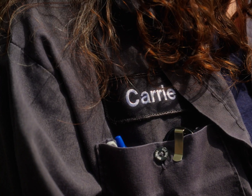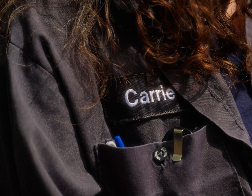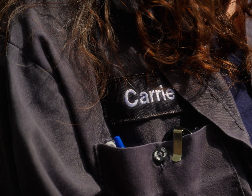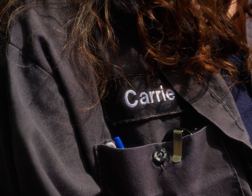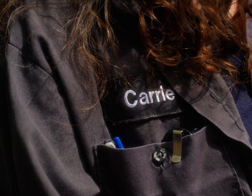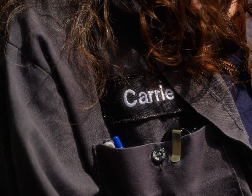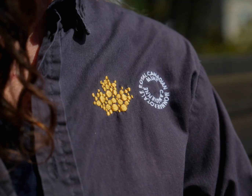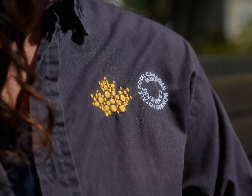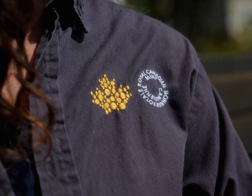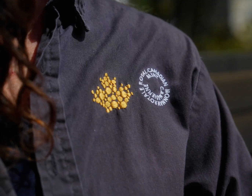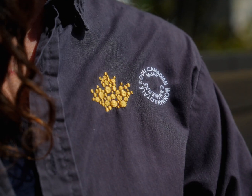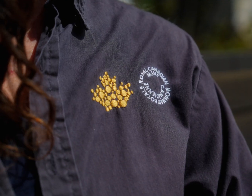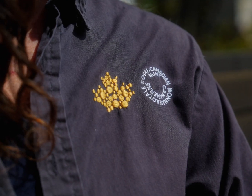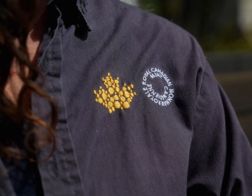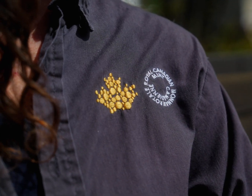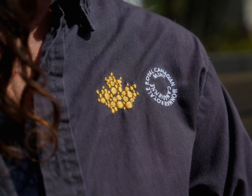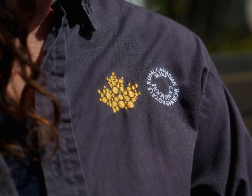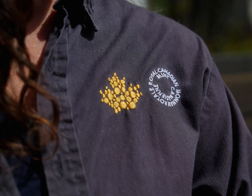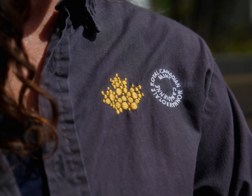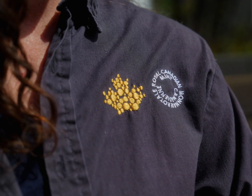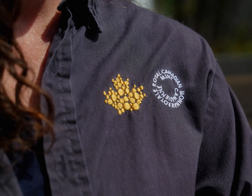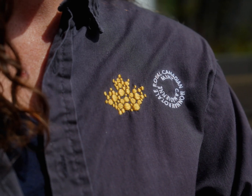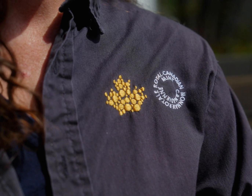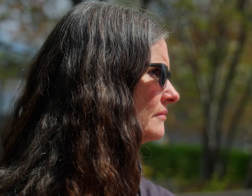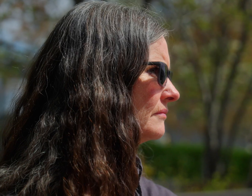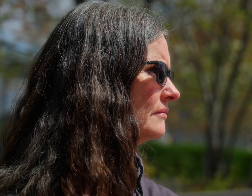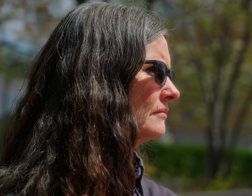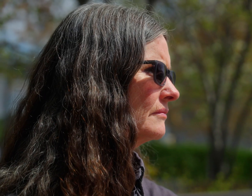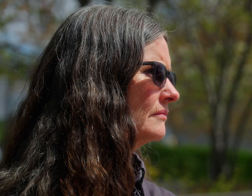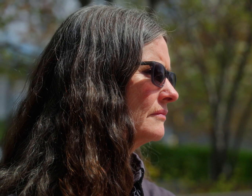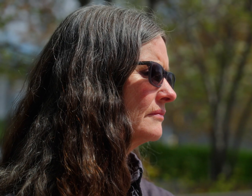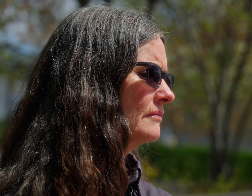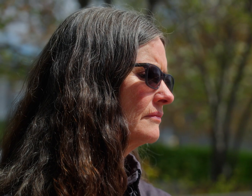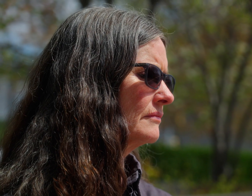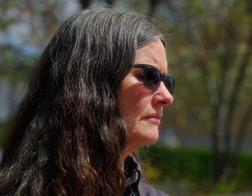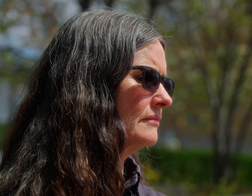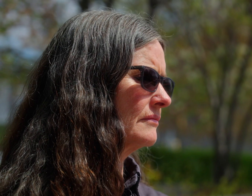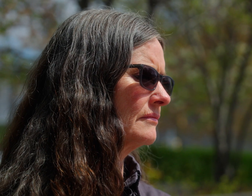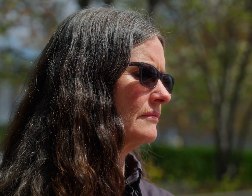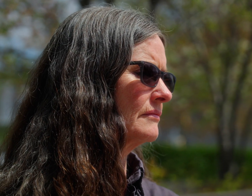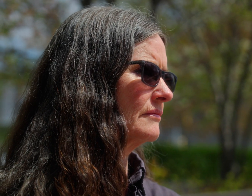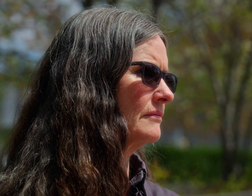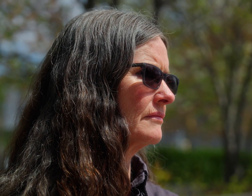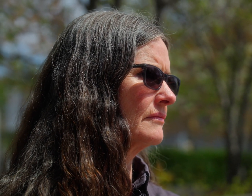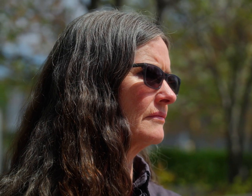But it was really tough on them to be my note takers. It wasn't easy. And though I appreciated their efforts, I was only able to get